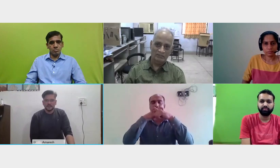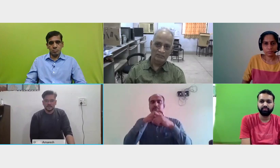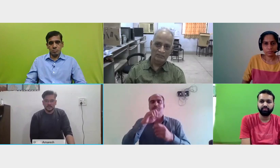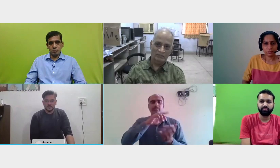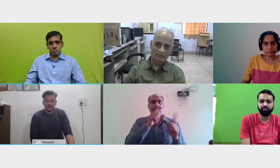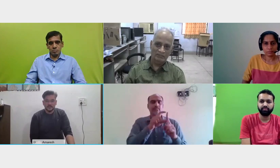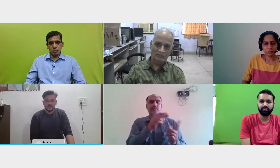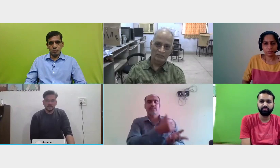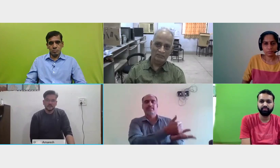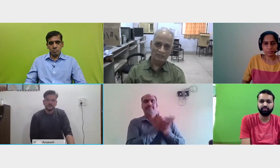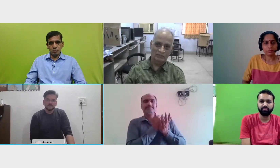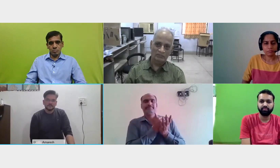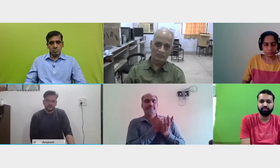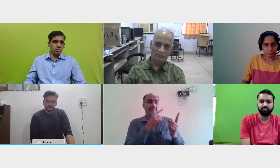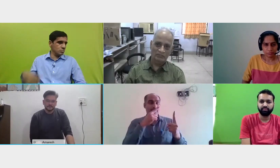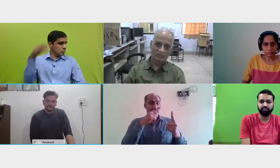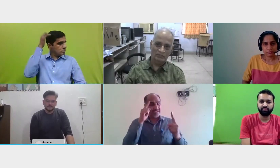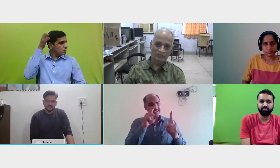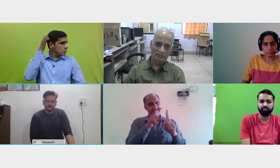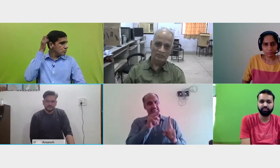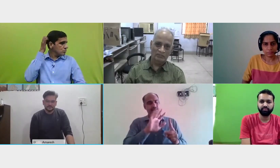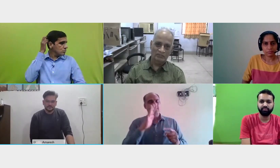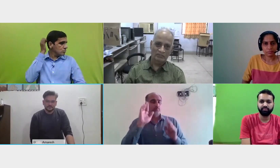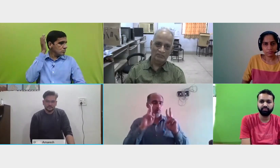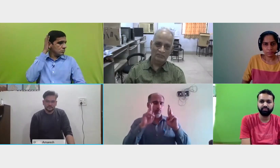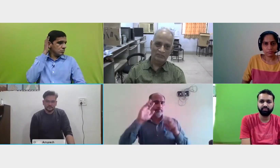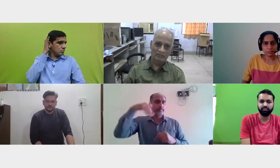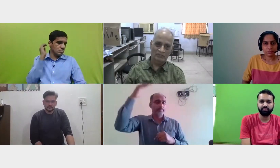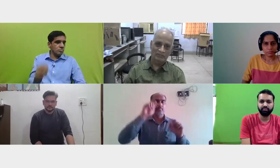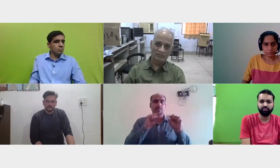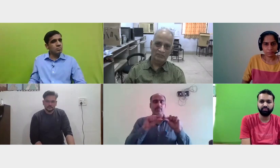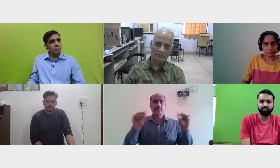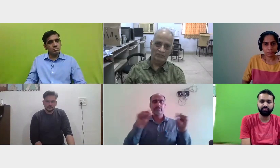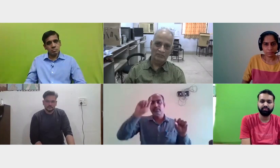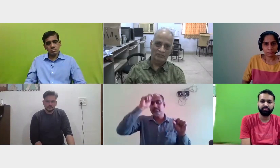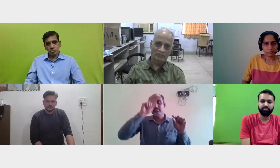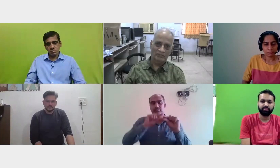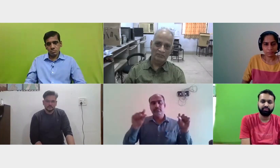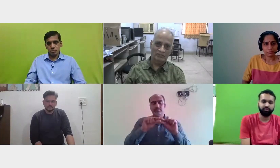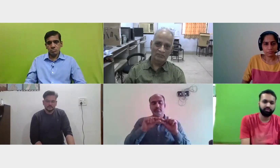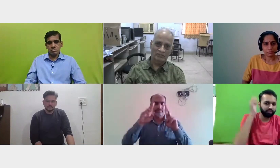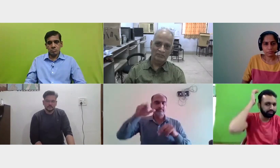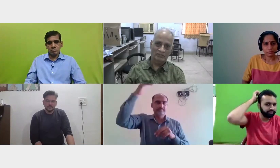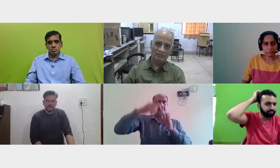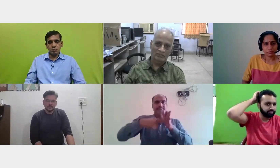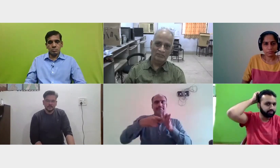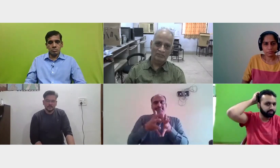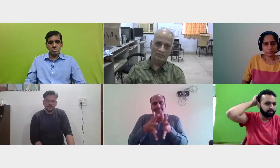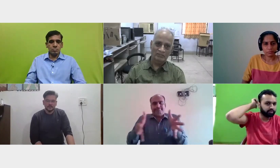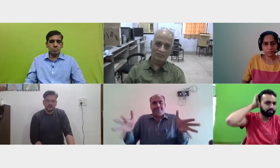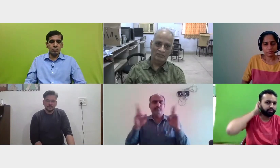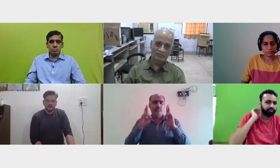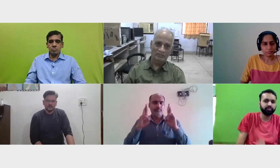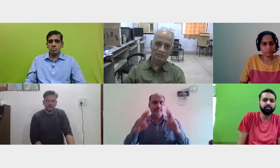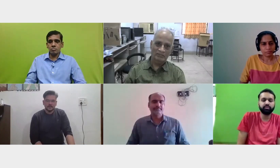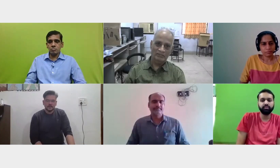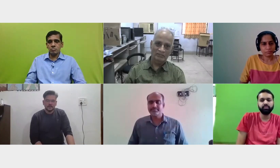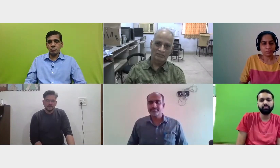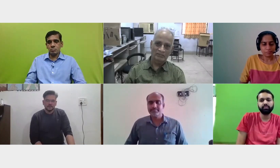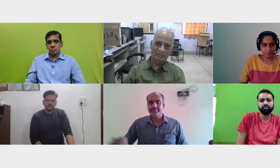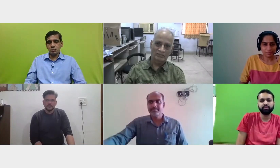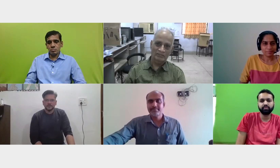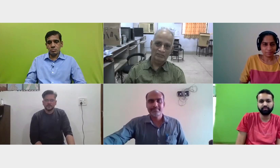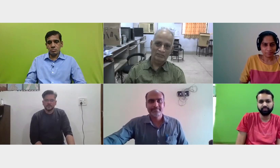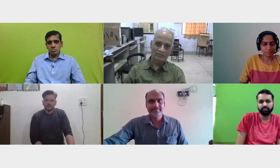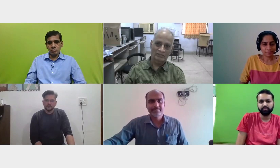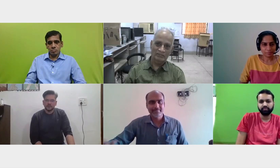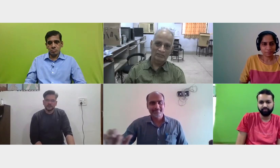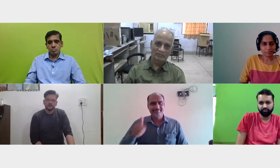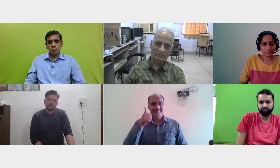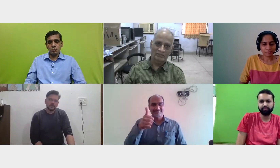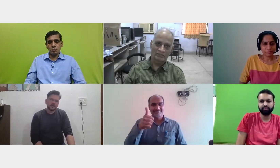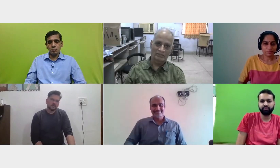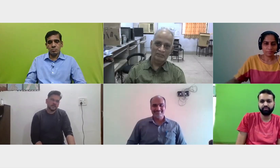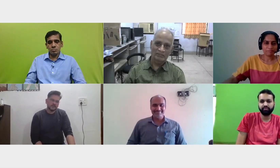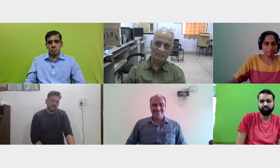understand the signs so hopefully in future we will have to work